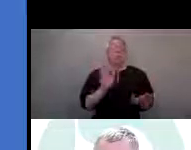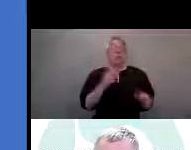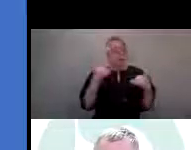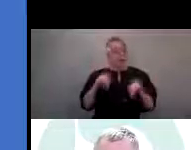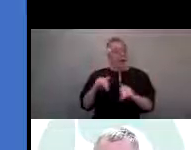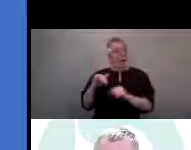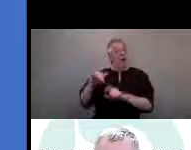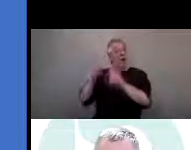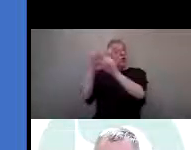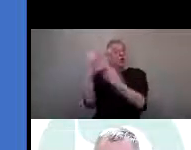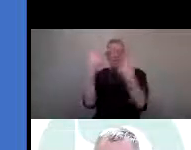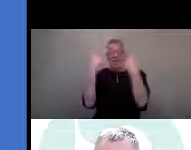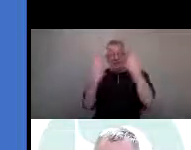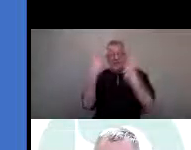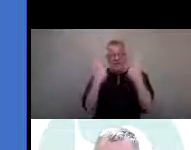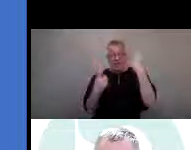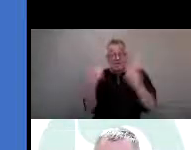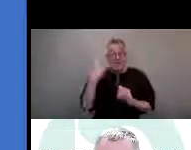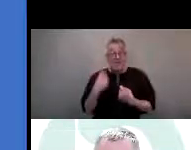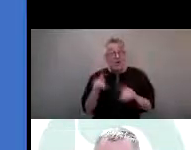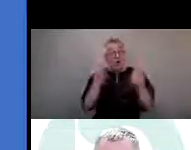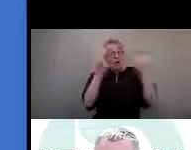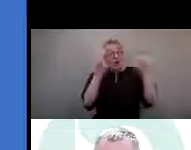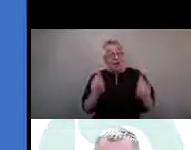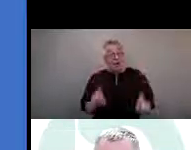through it, will gain value from this process